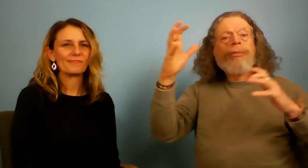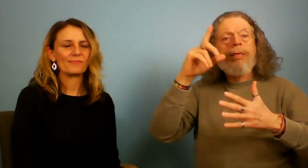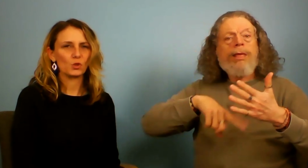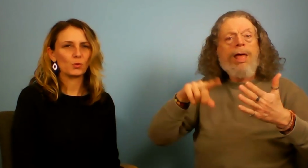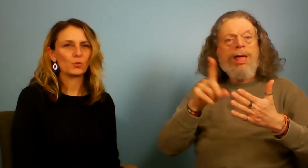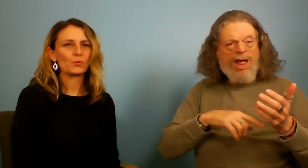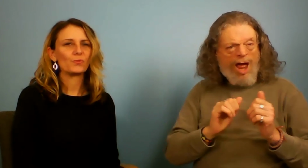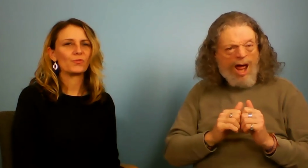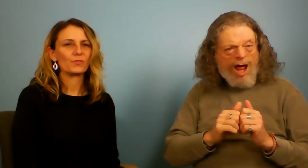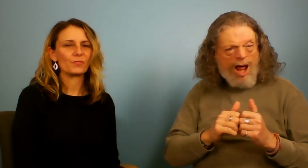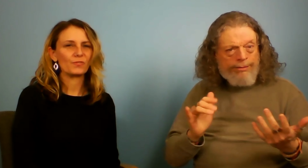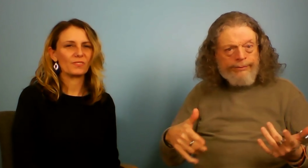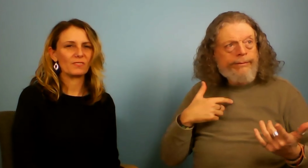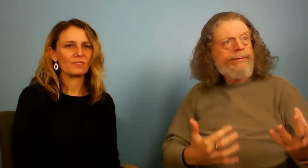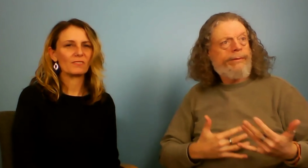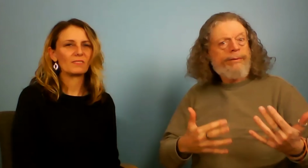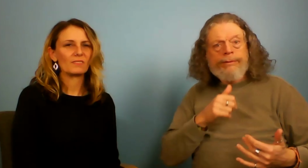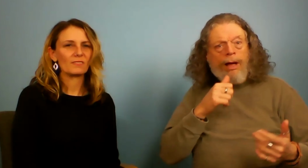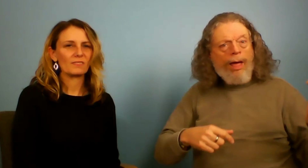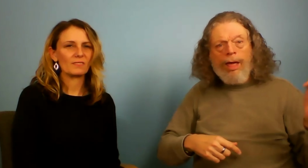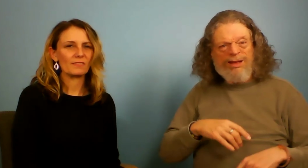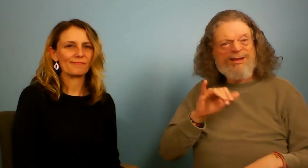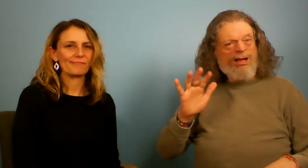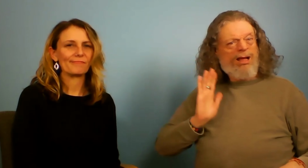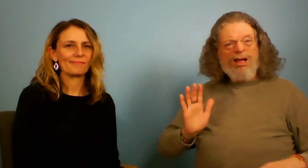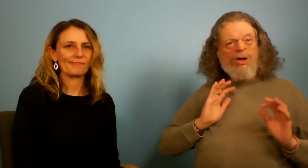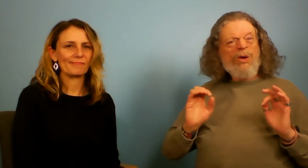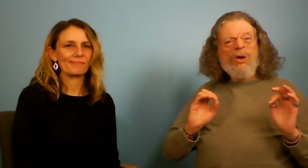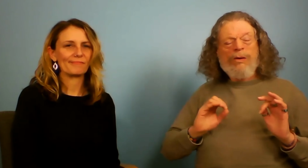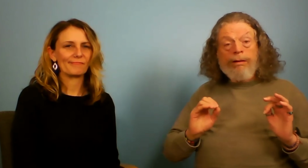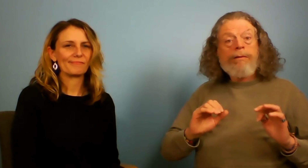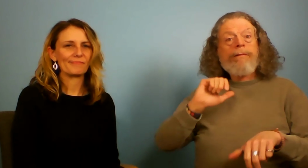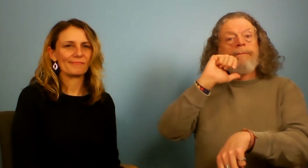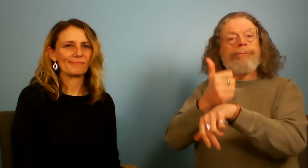And if they had to cancel last minute, how could you do? They just wouldn't show up and we are stuck wondering.